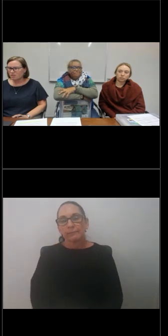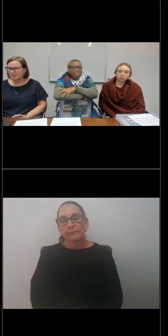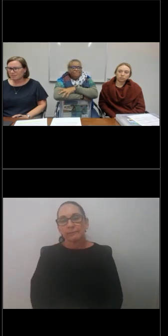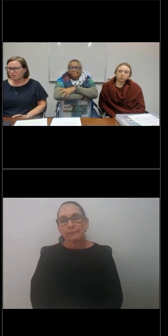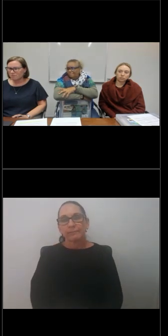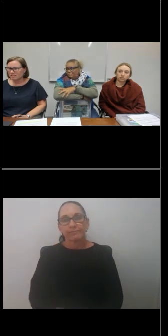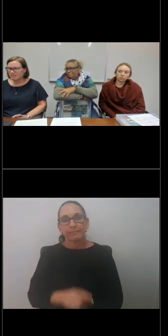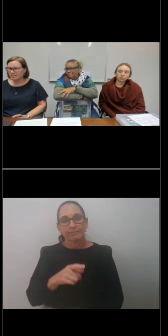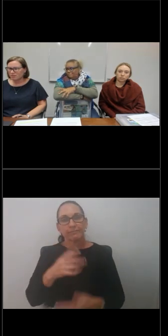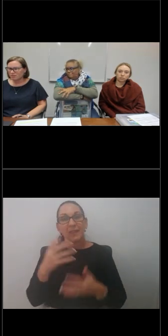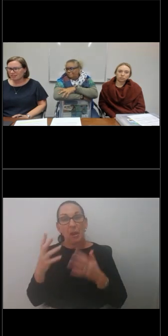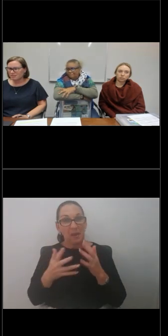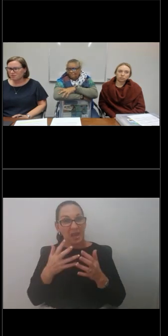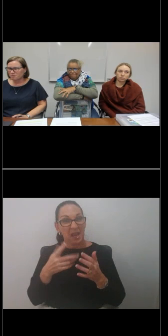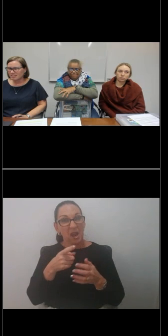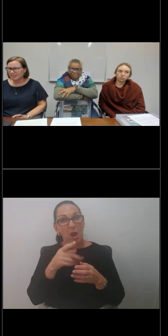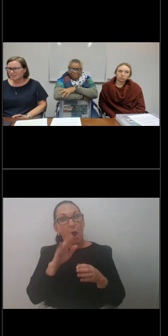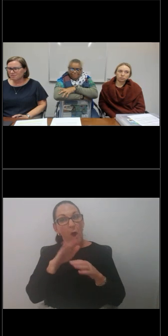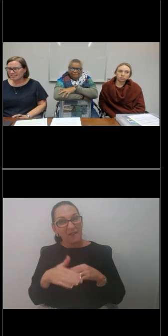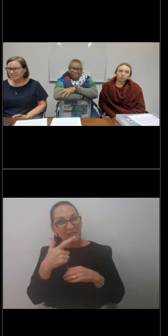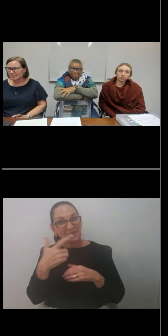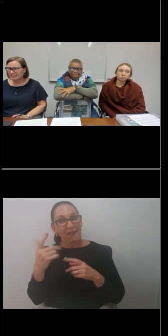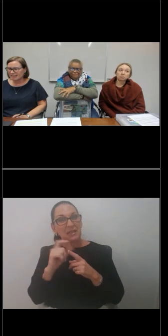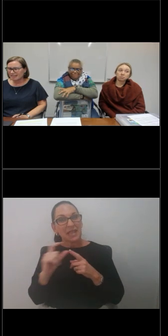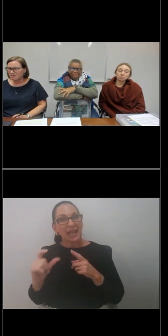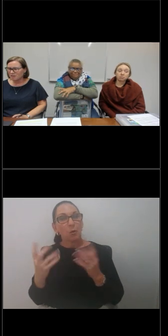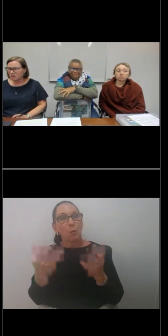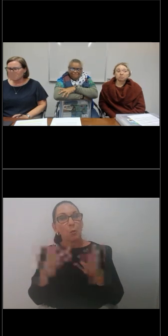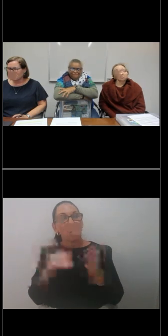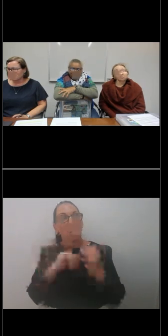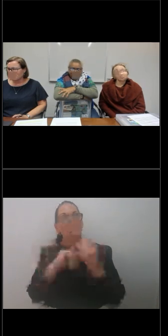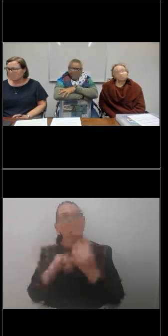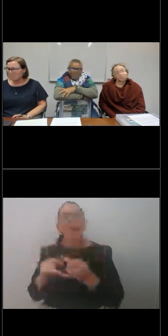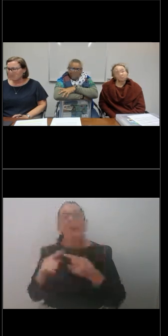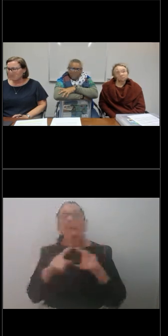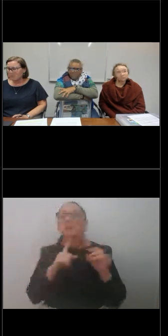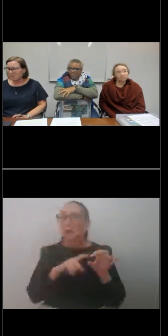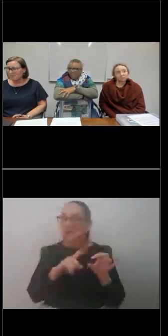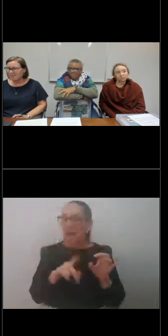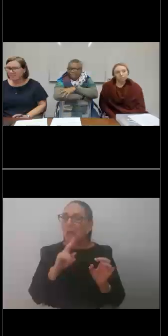75% are joining us from Southeast Queensland today also got a few from far north Queensland that's